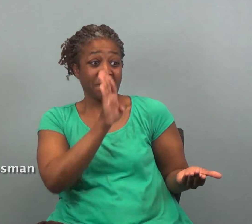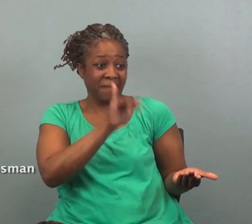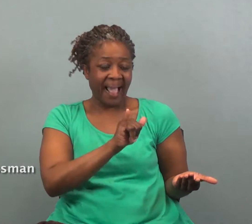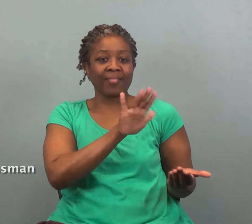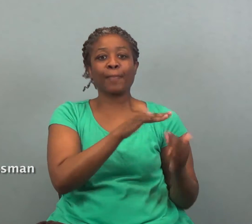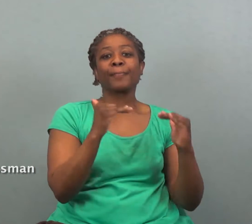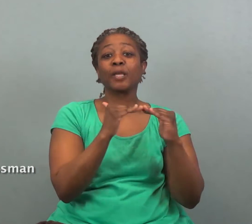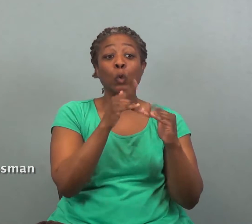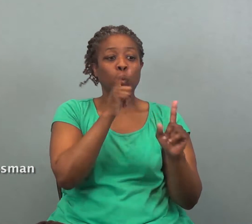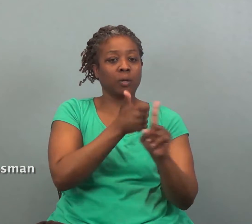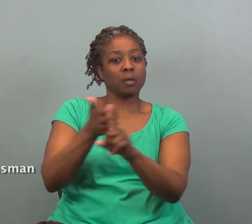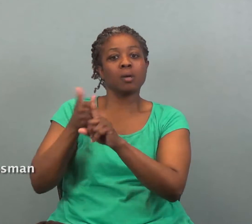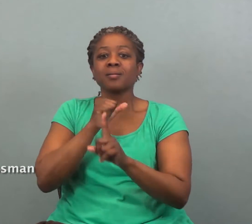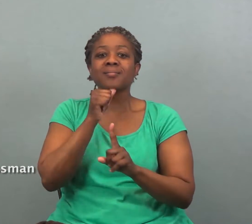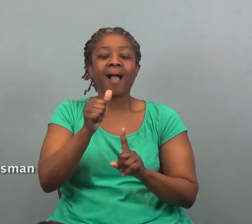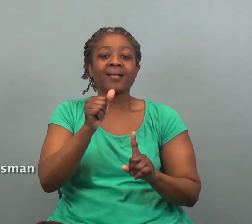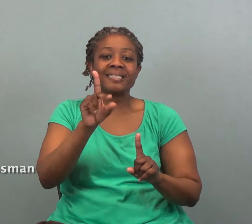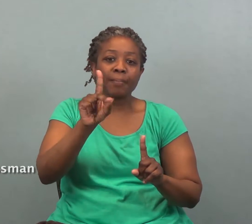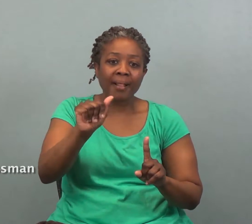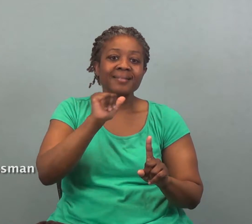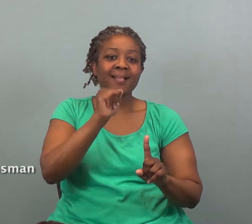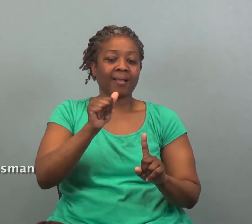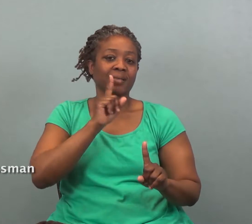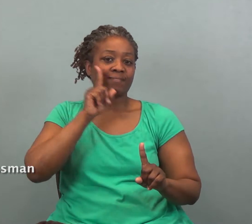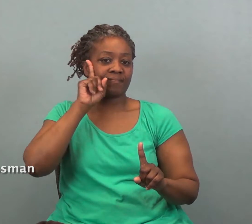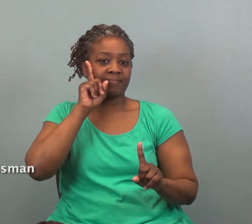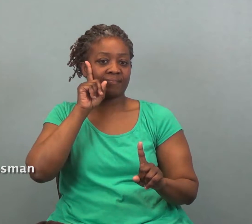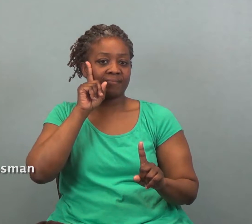and belittled by their peers who are neither disabled nor Deaf.